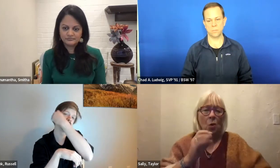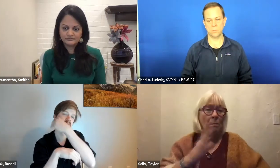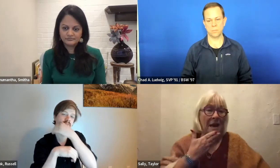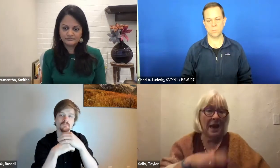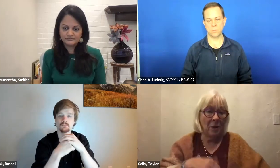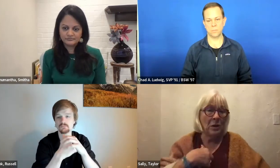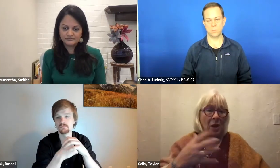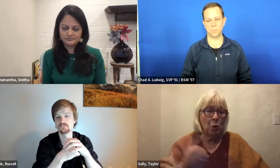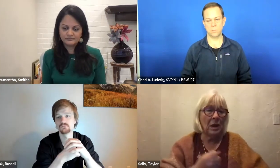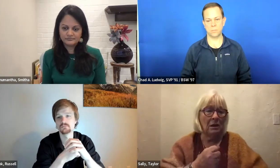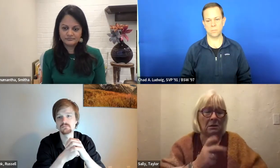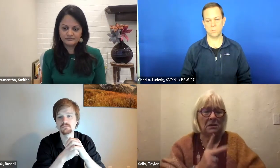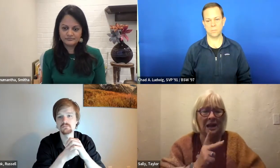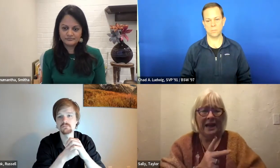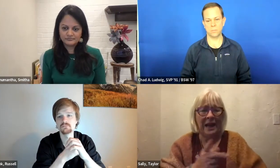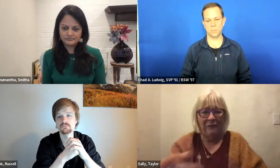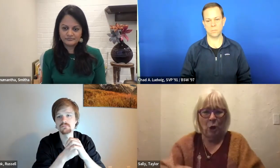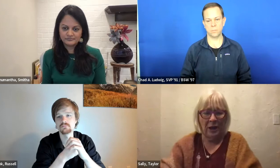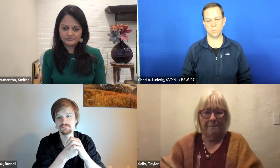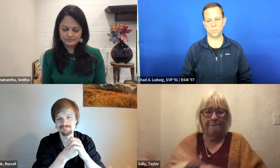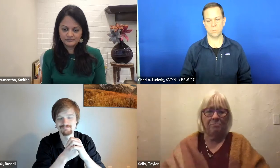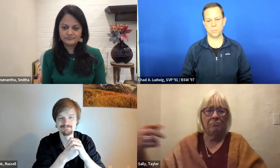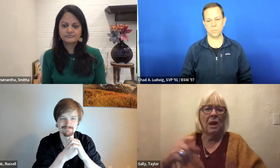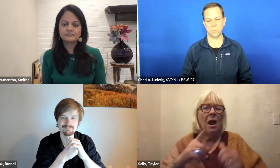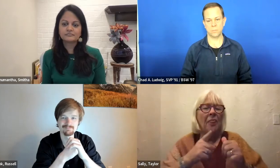the last year, it became so horrible